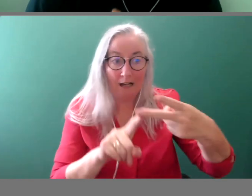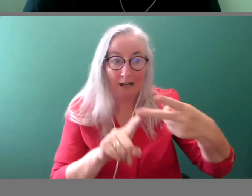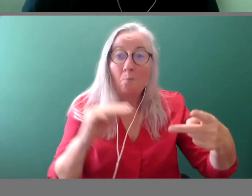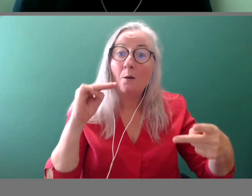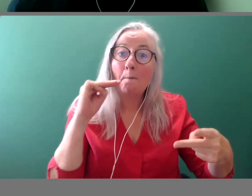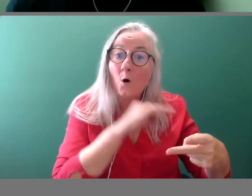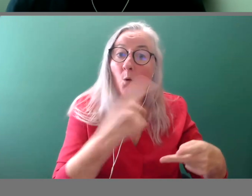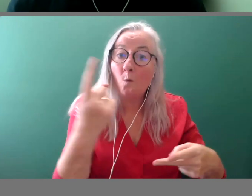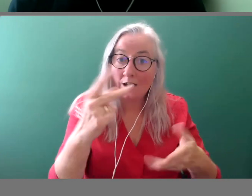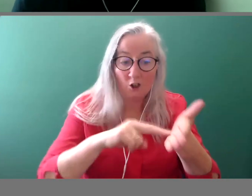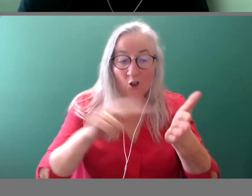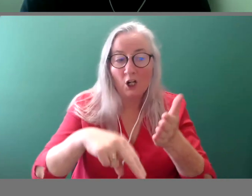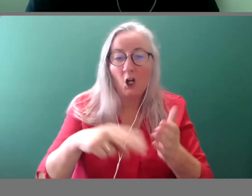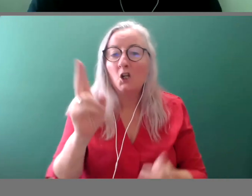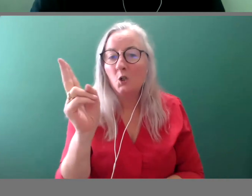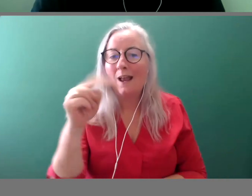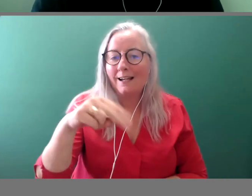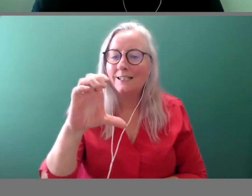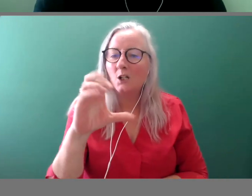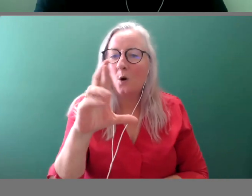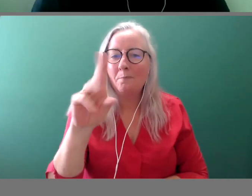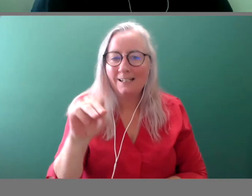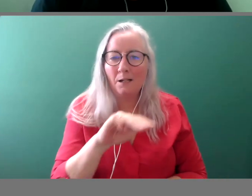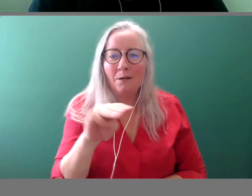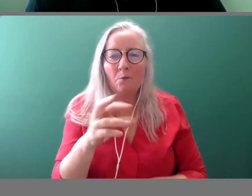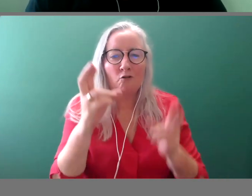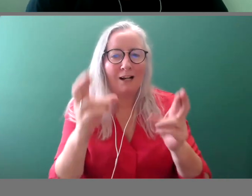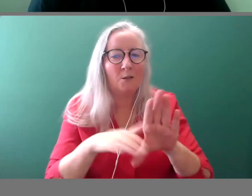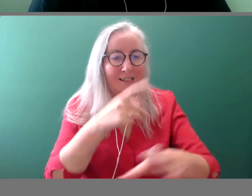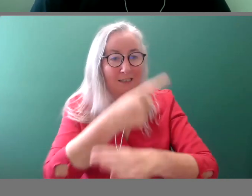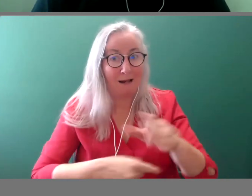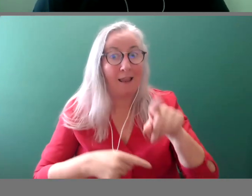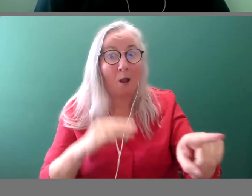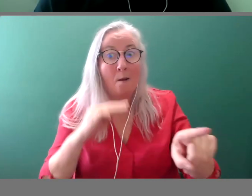is the UN Convention on the Rights of Persons with Disabilities. So this is about promoting,